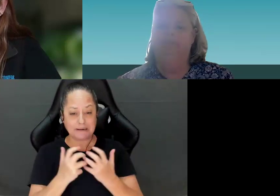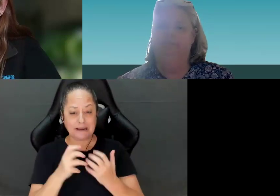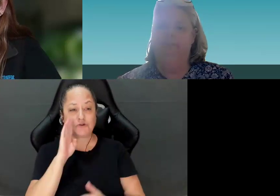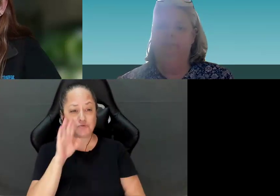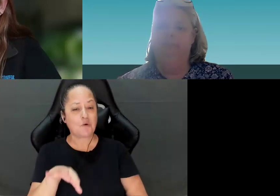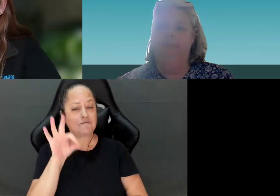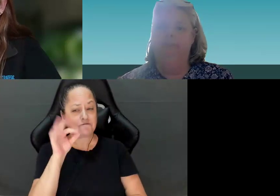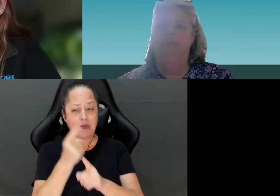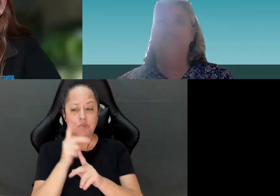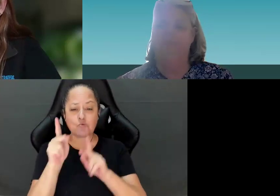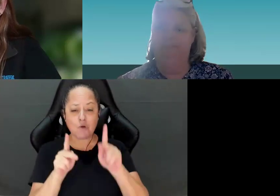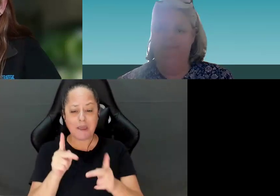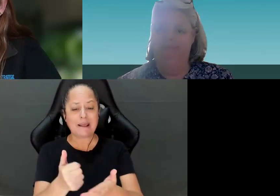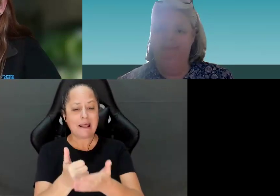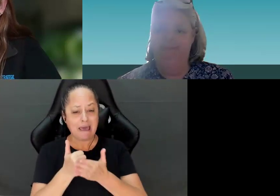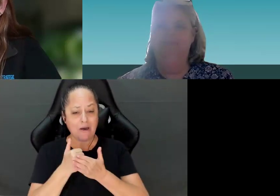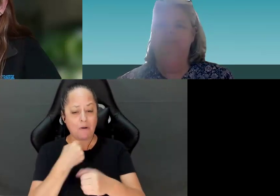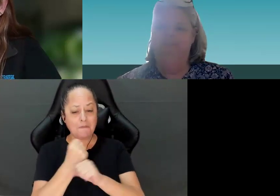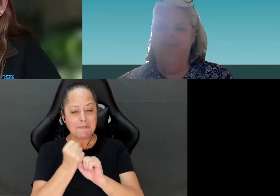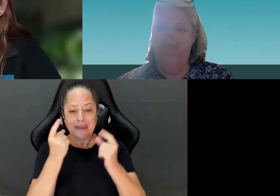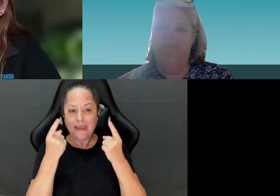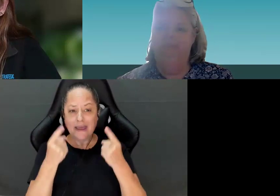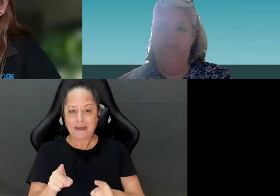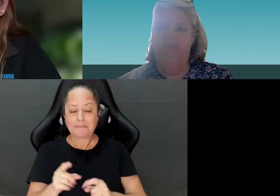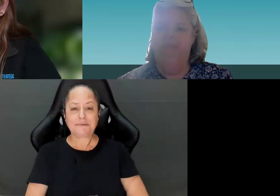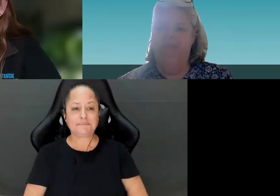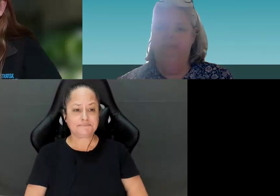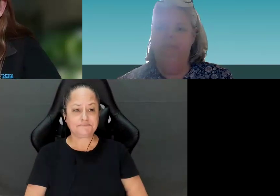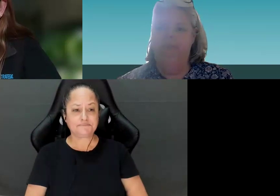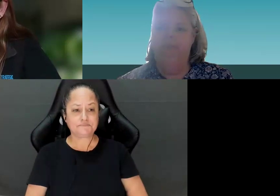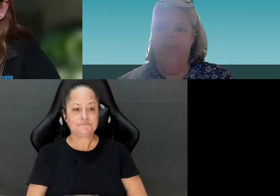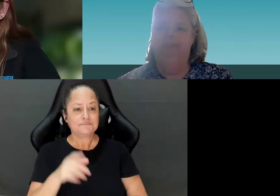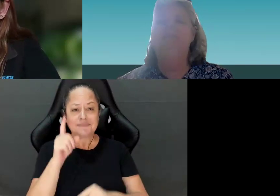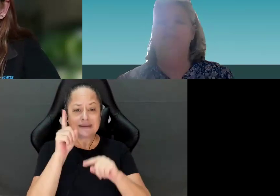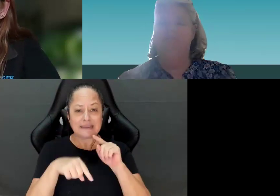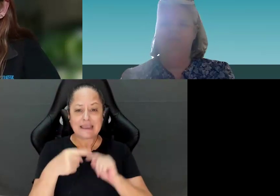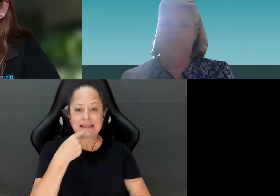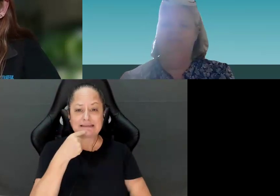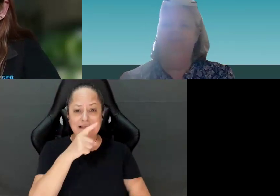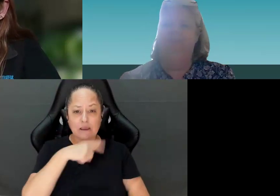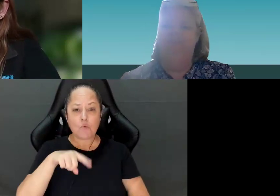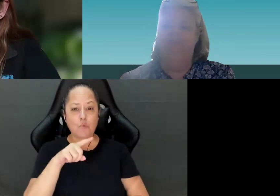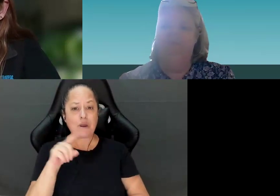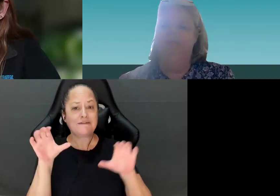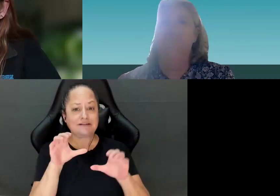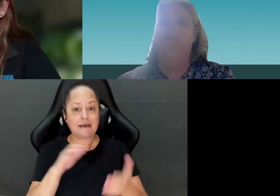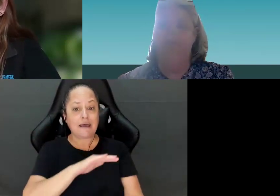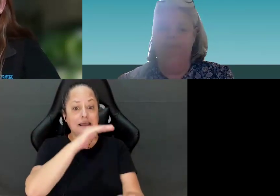right people to make that happen. I can't say that we have done a ton of it yet.